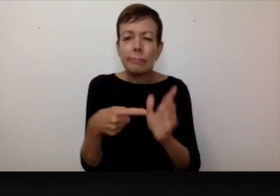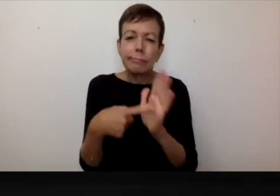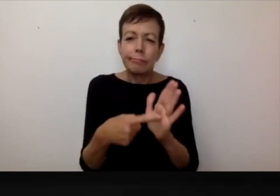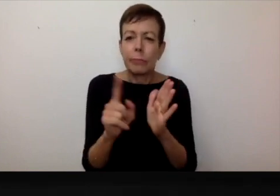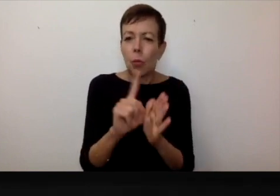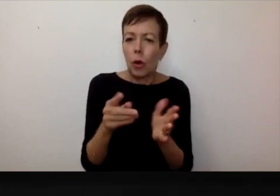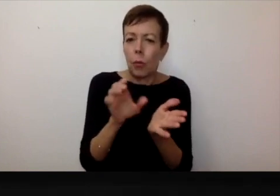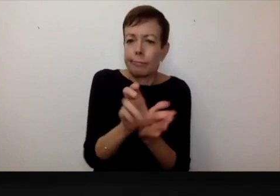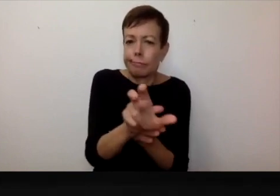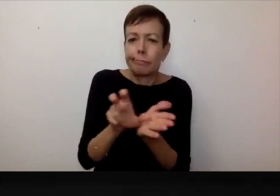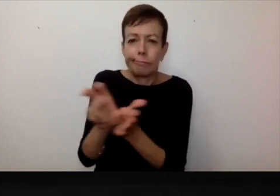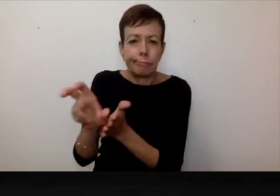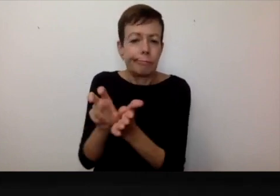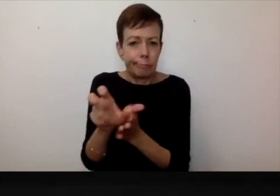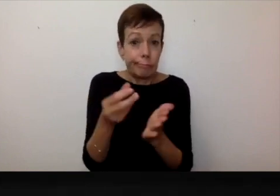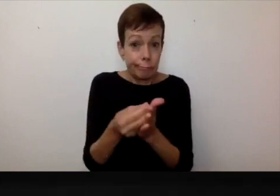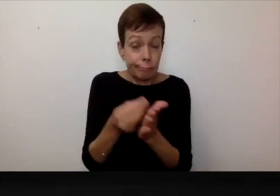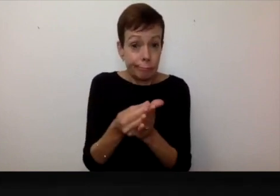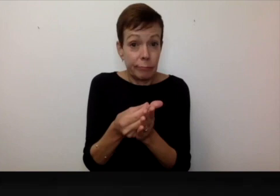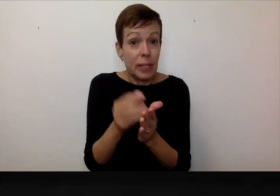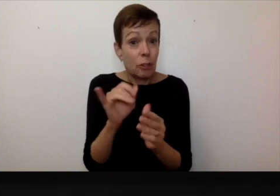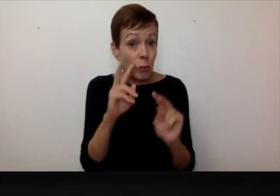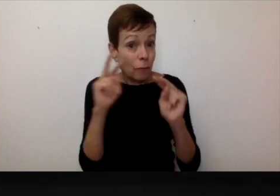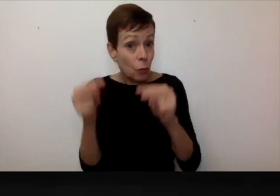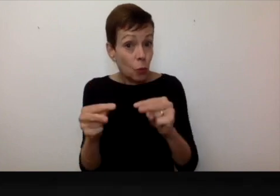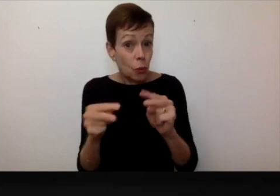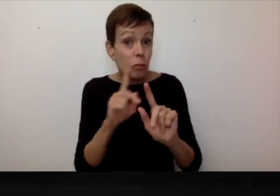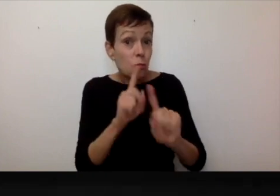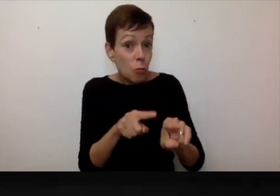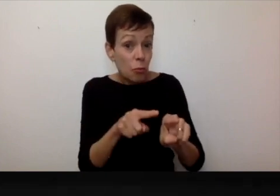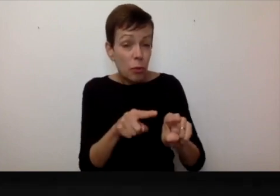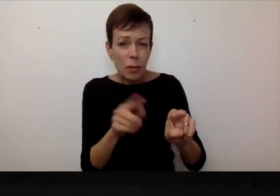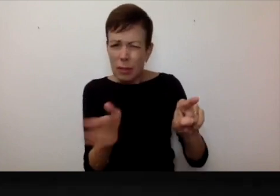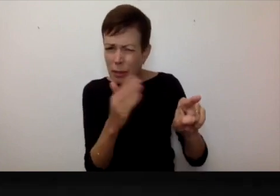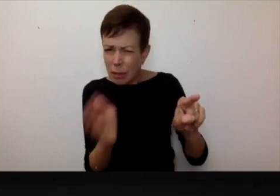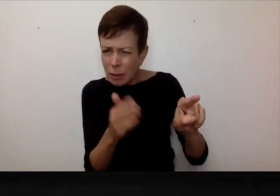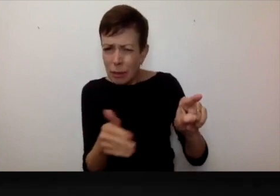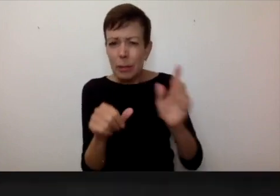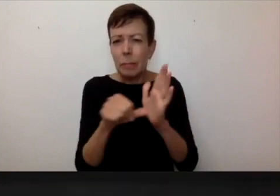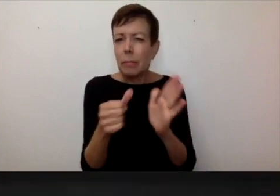and in particular starting on page 40 um we actually uh